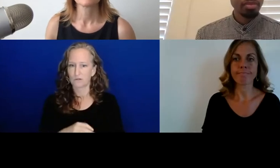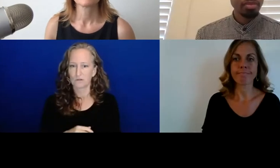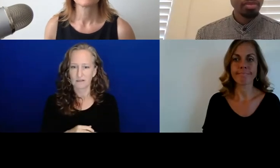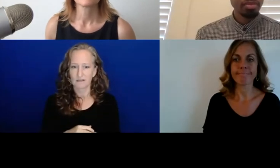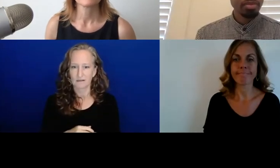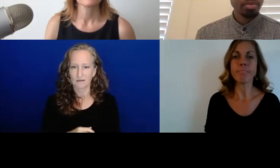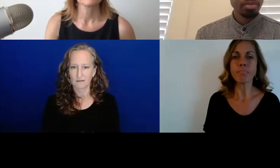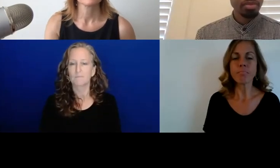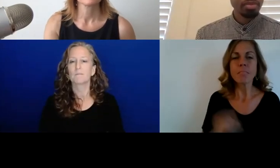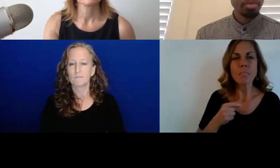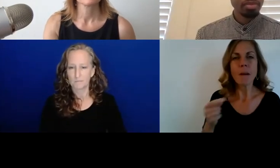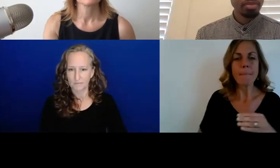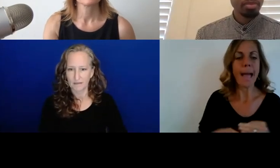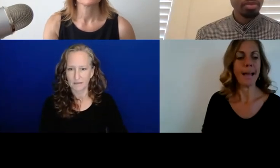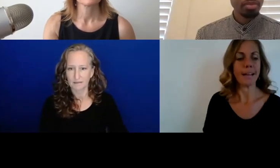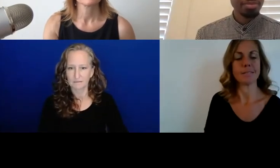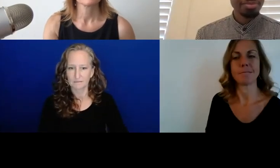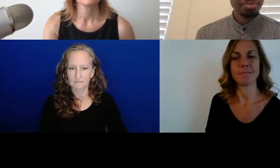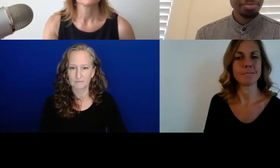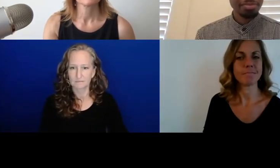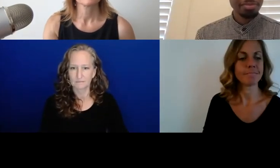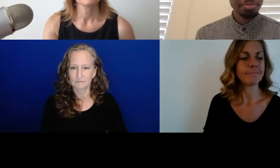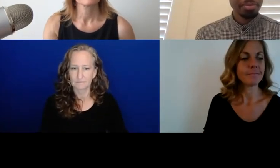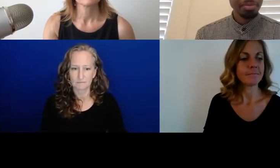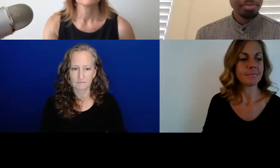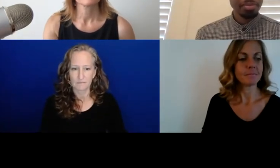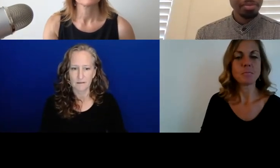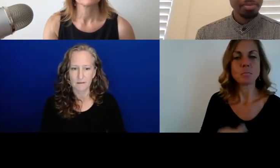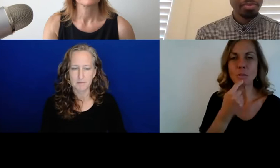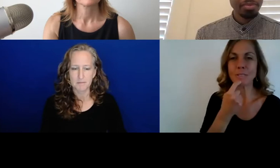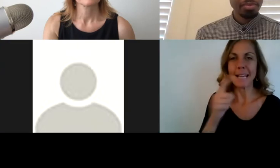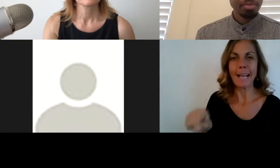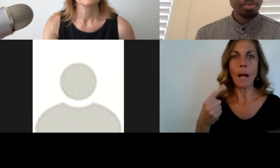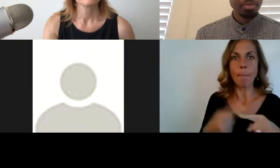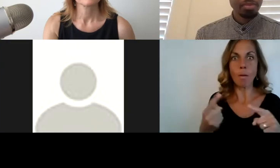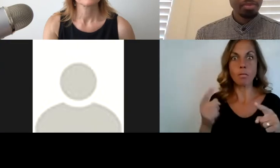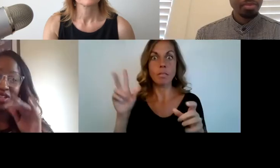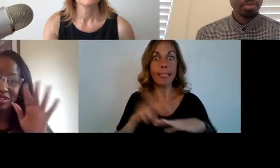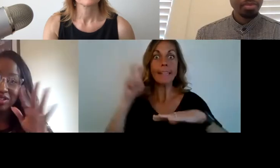were saying about the quantum leap that's happening right now. I always consider this